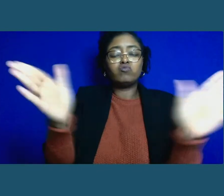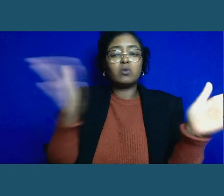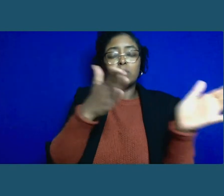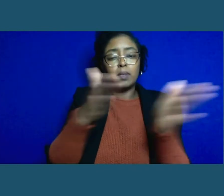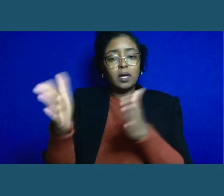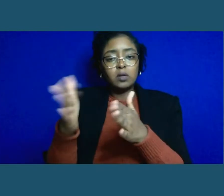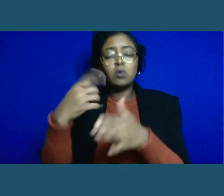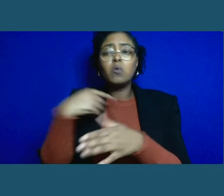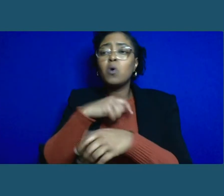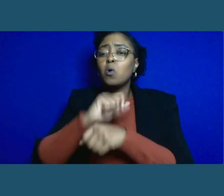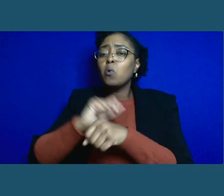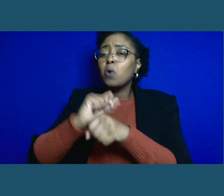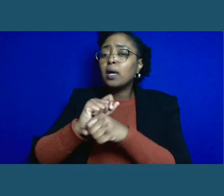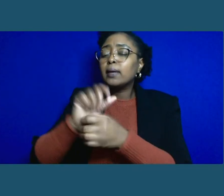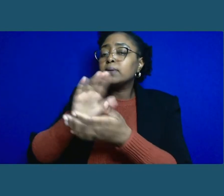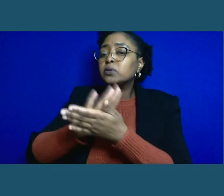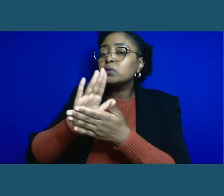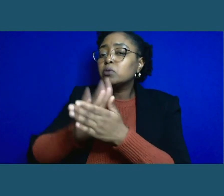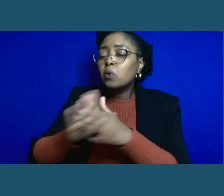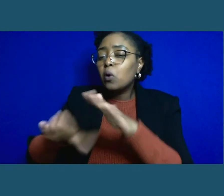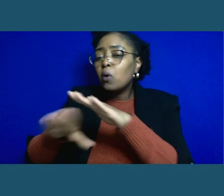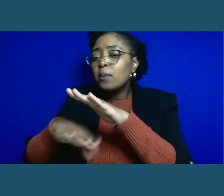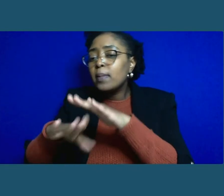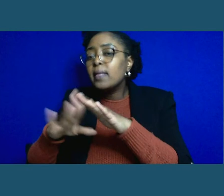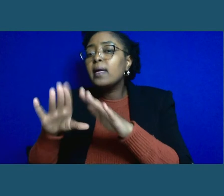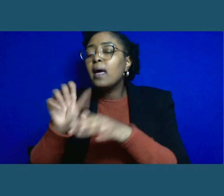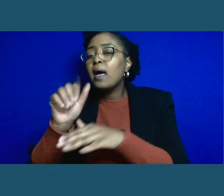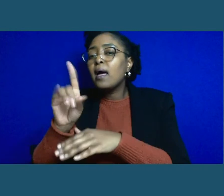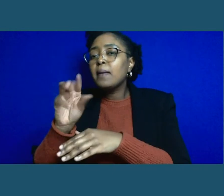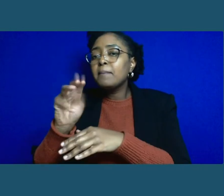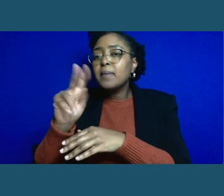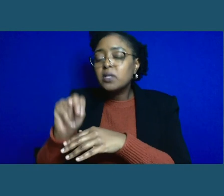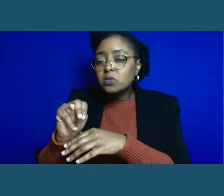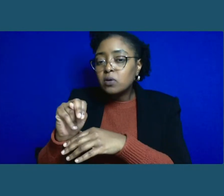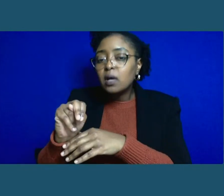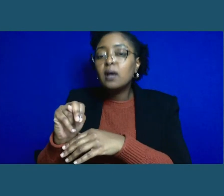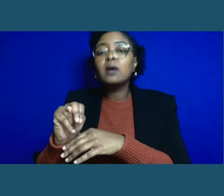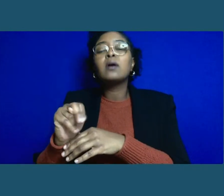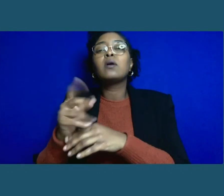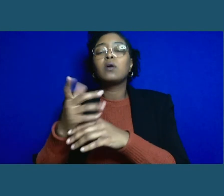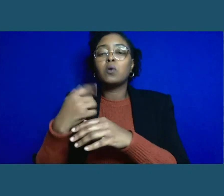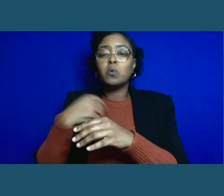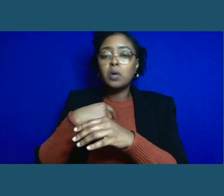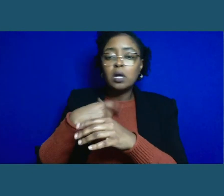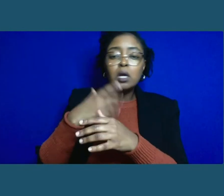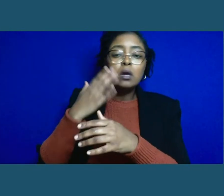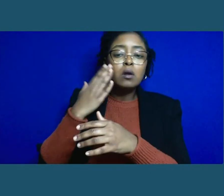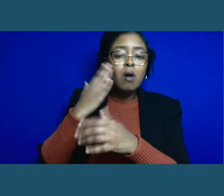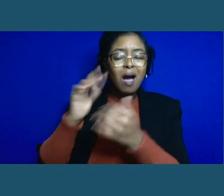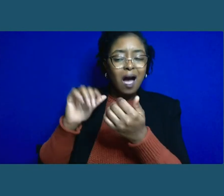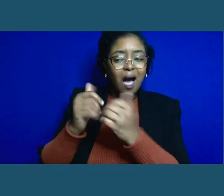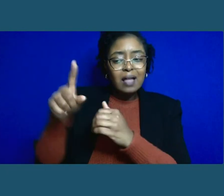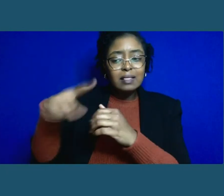comprehensive plan. We're also working with school based administrators and not only in just professional learning, but